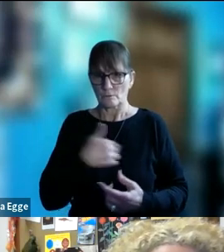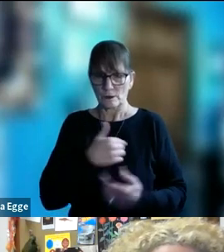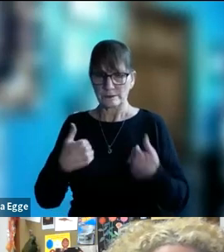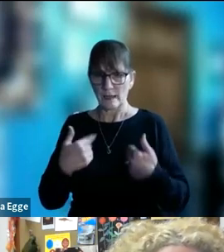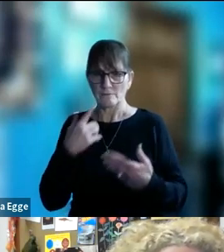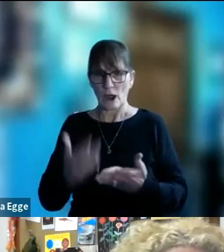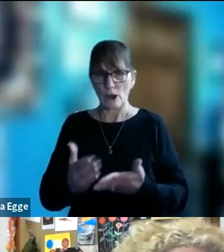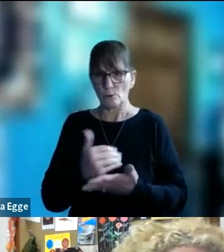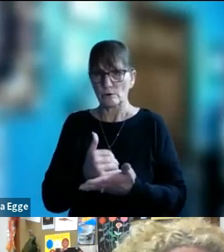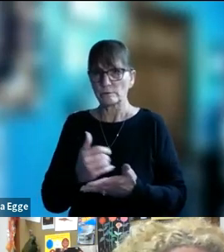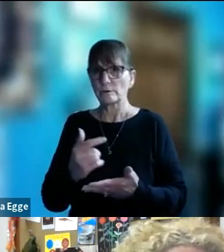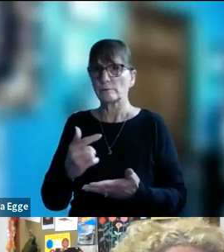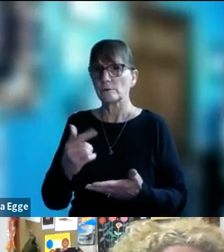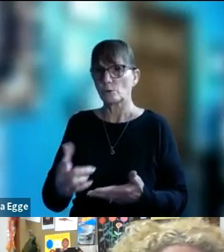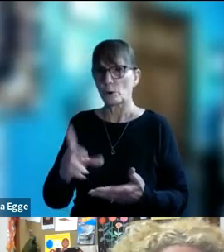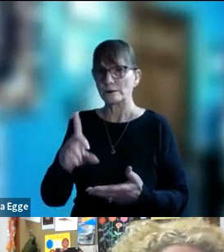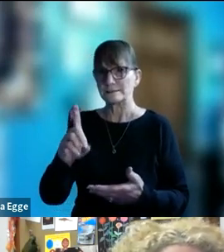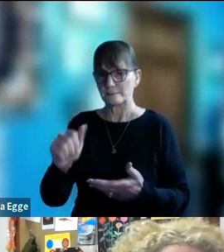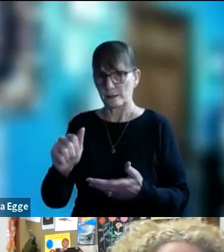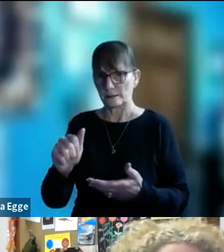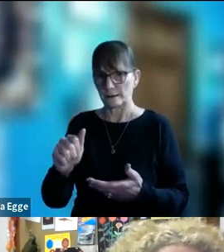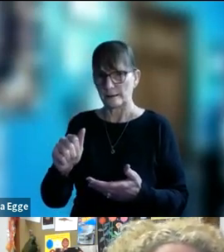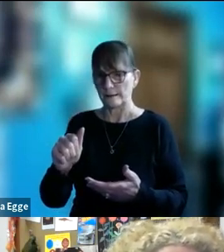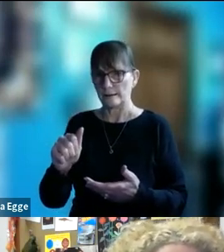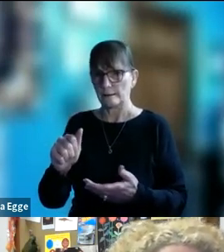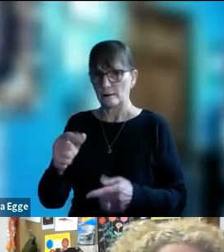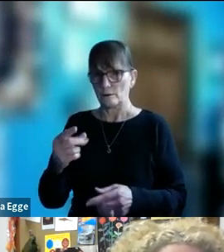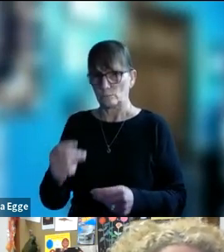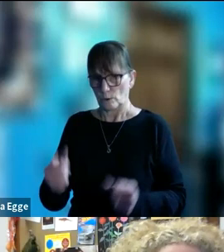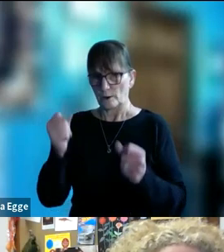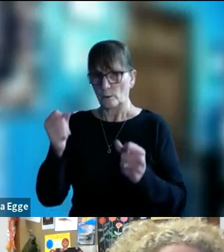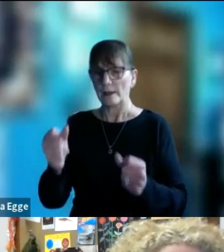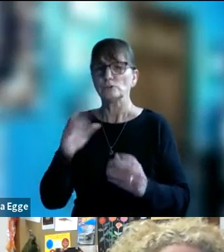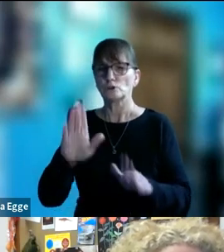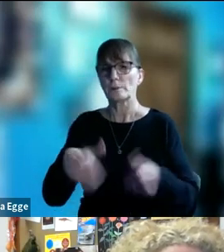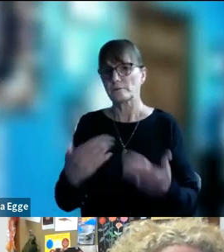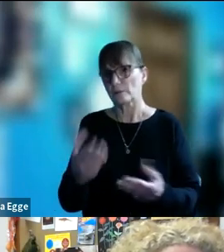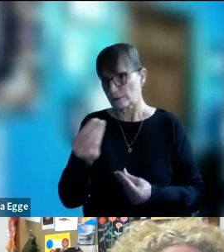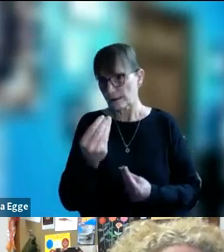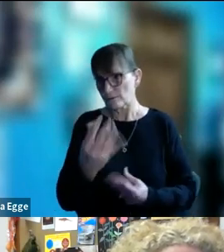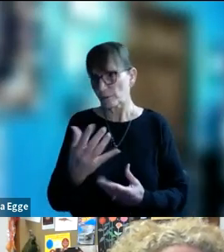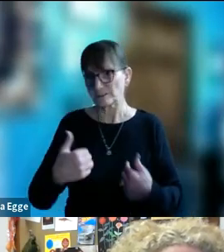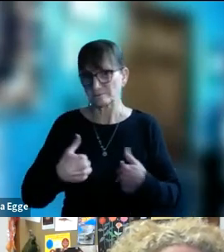for presumptive disability right off the bat. So if you can provide me that information, I'm gonna apply that